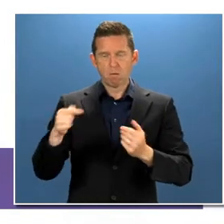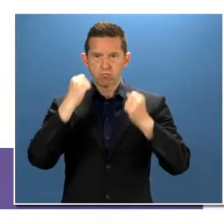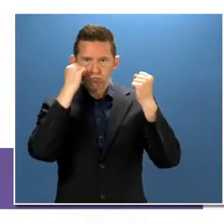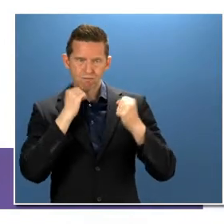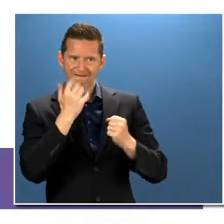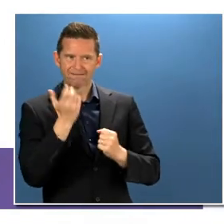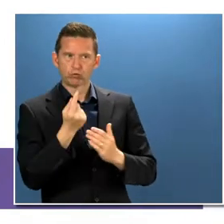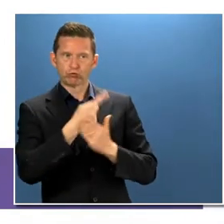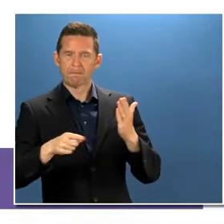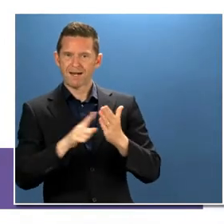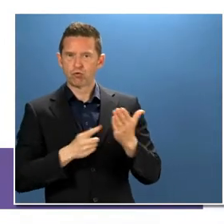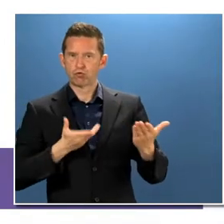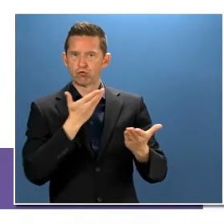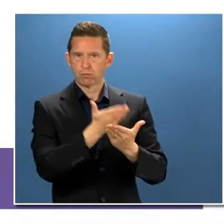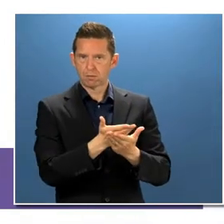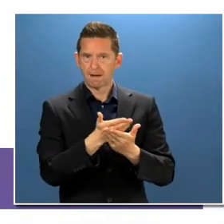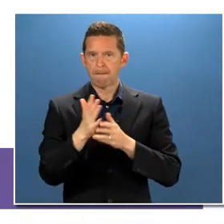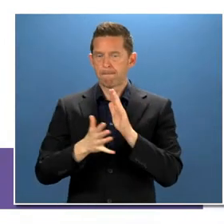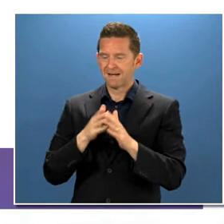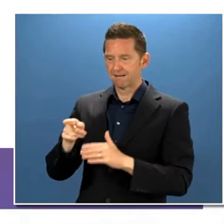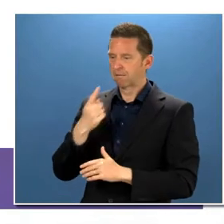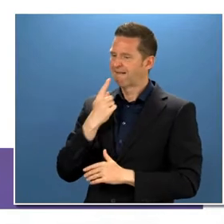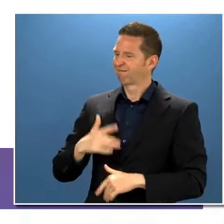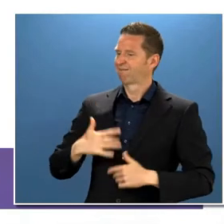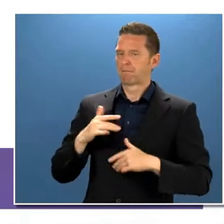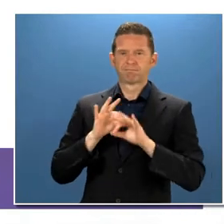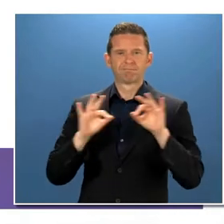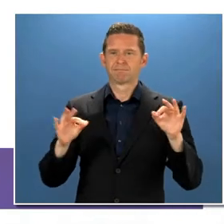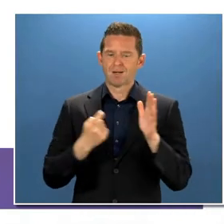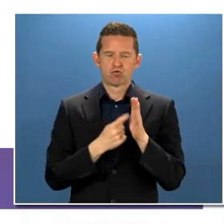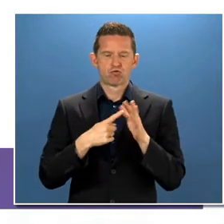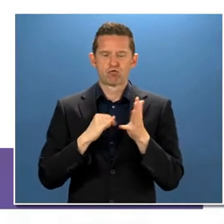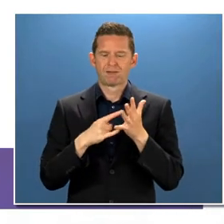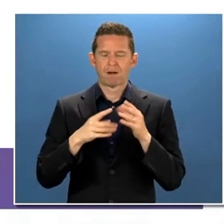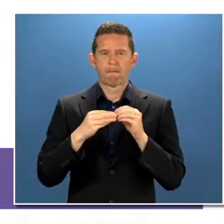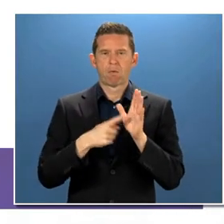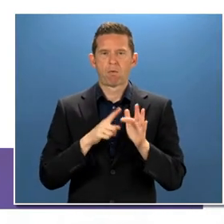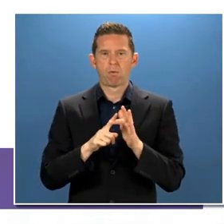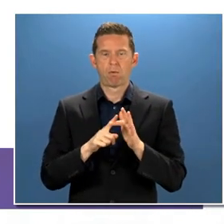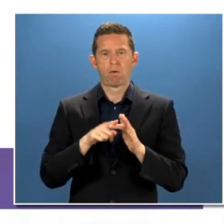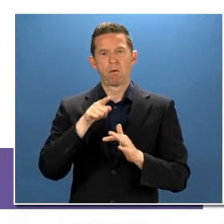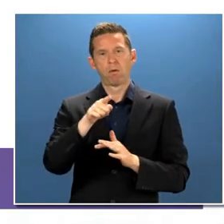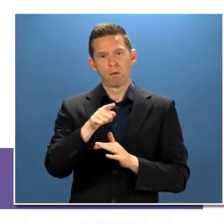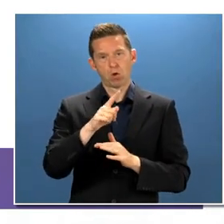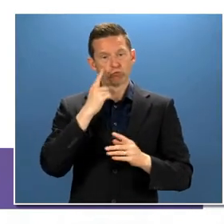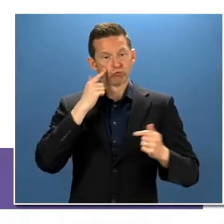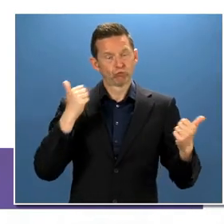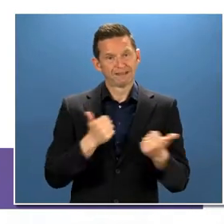And that would include that they've been treated unreasonably. The definition of "reasonable adjustment" within the Act is a